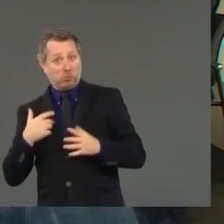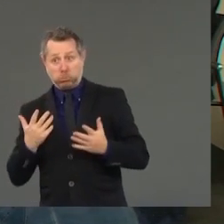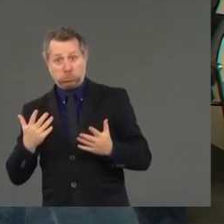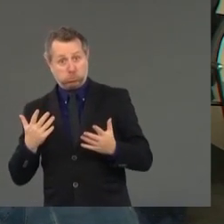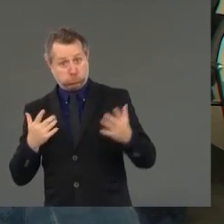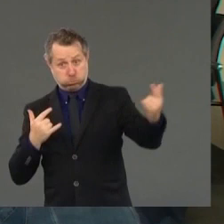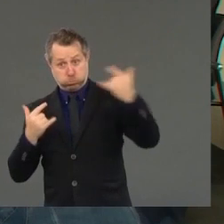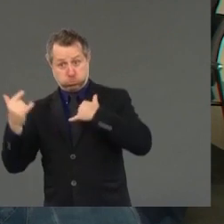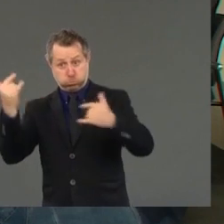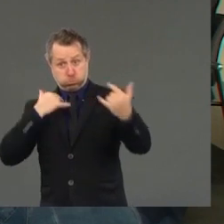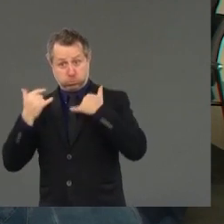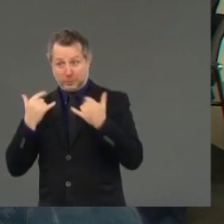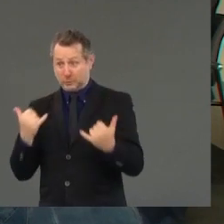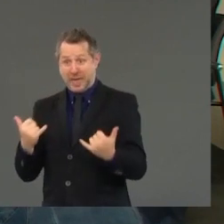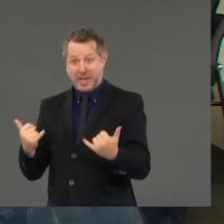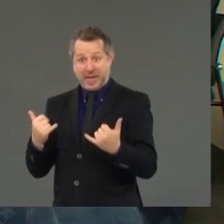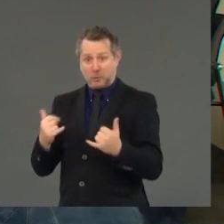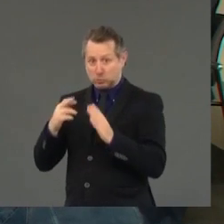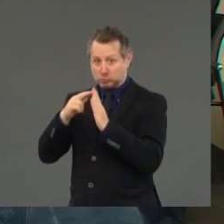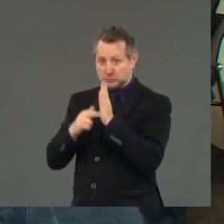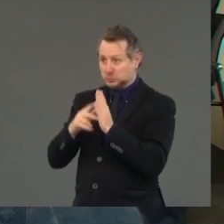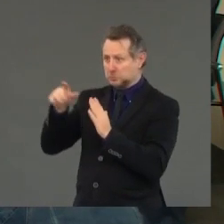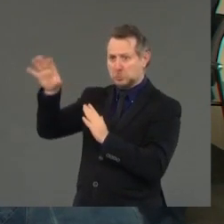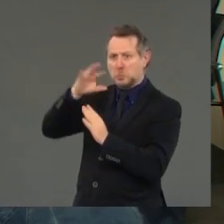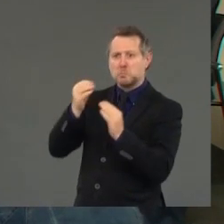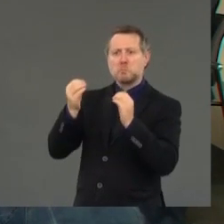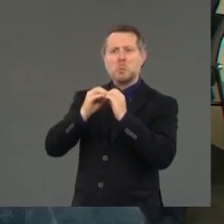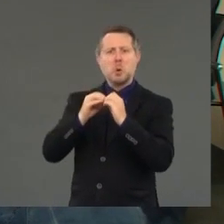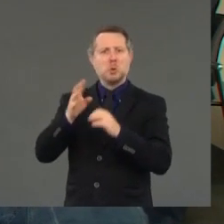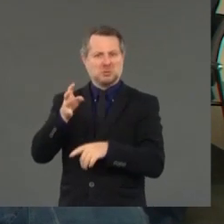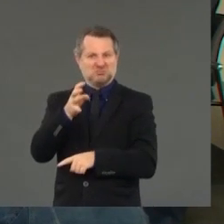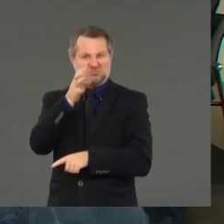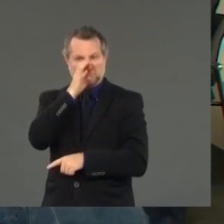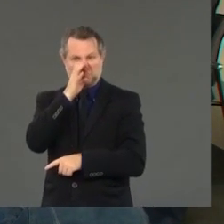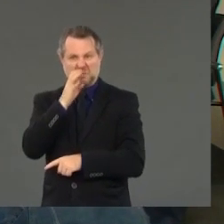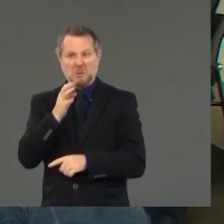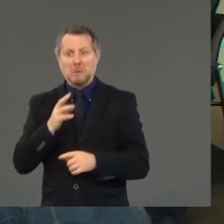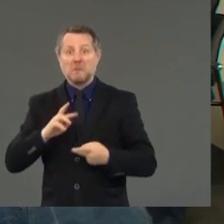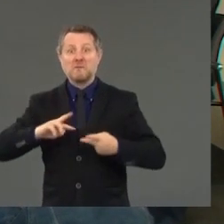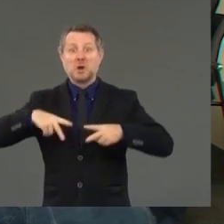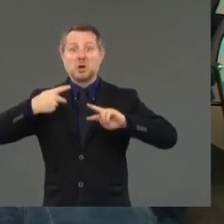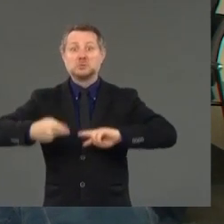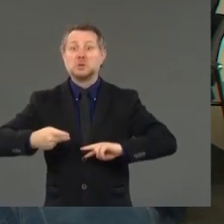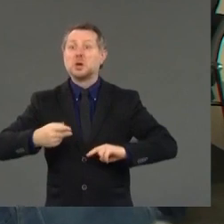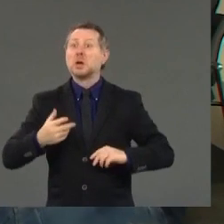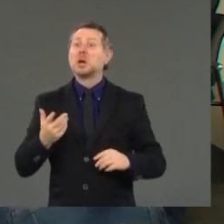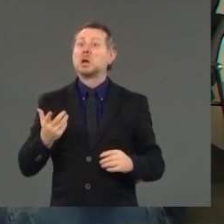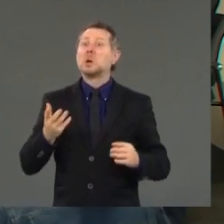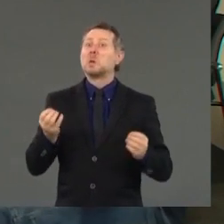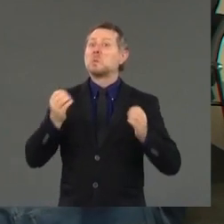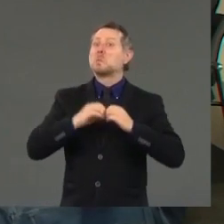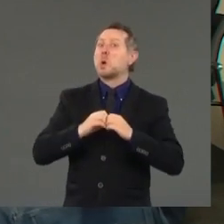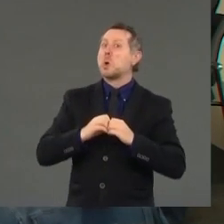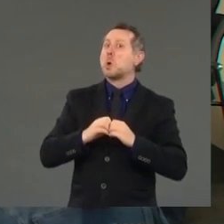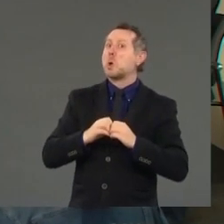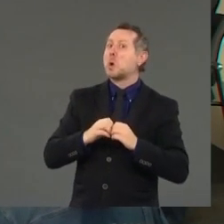HERE TO AT OUR AIRPORTS DO SOMETHING BEYOND WHAT'S BEING